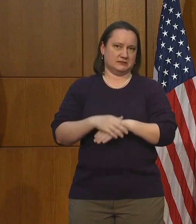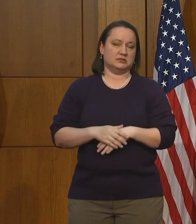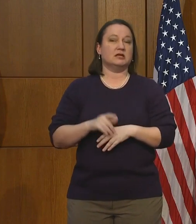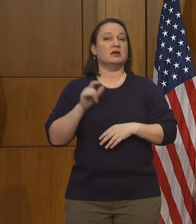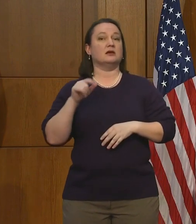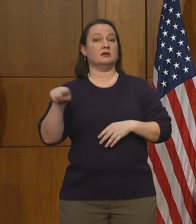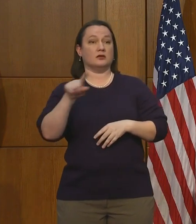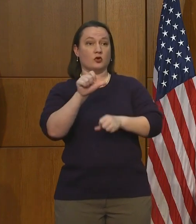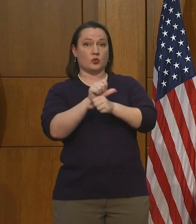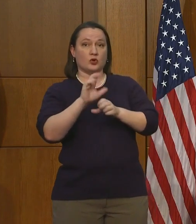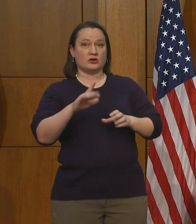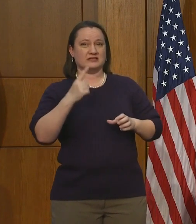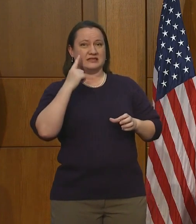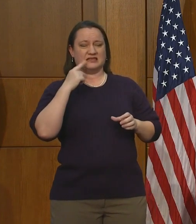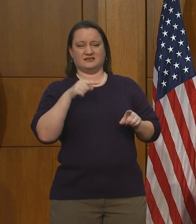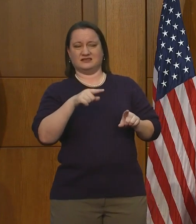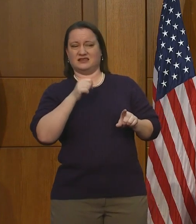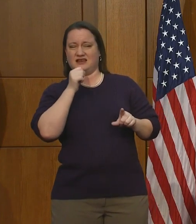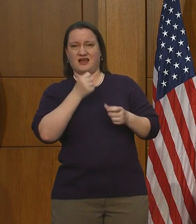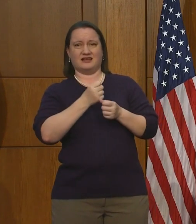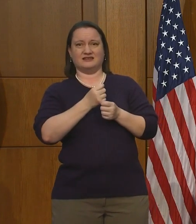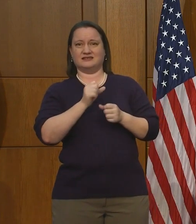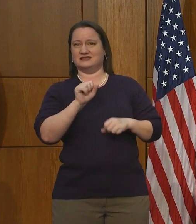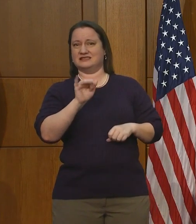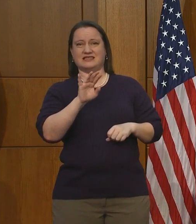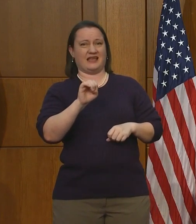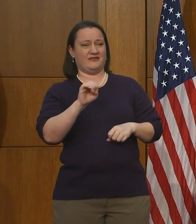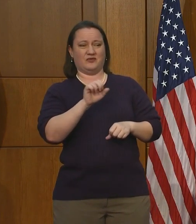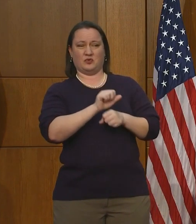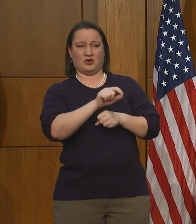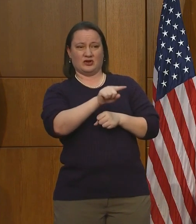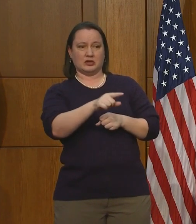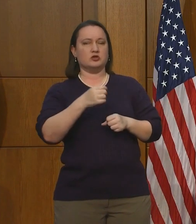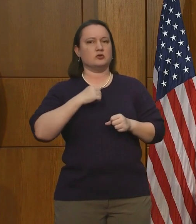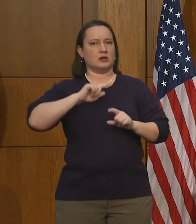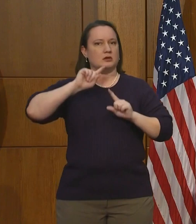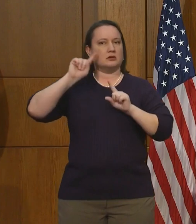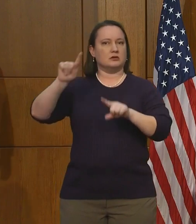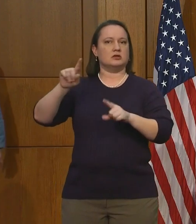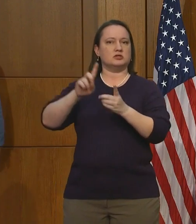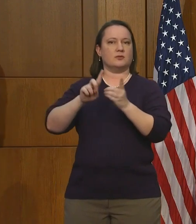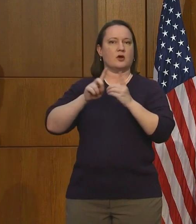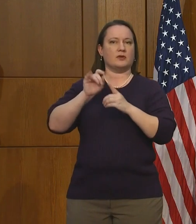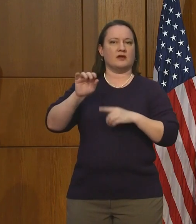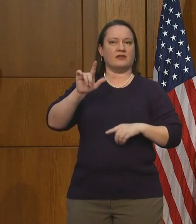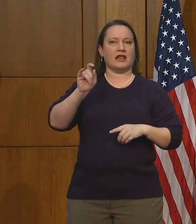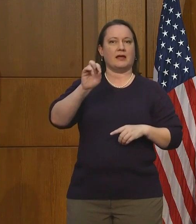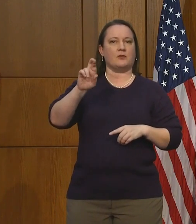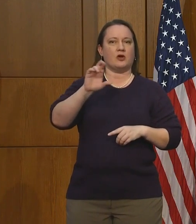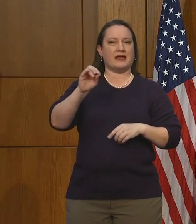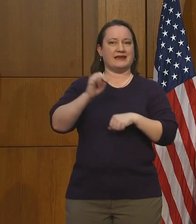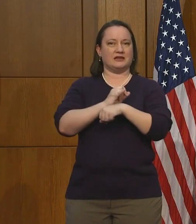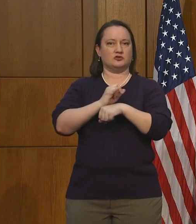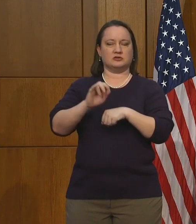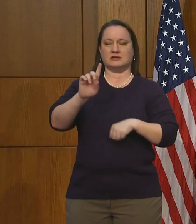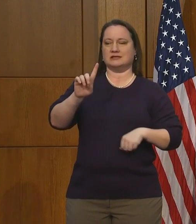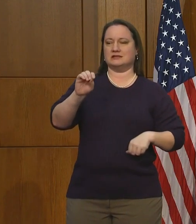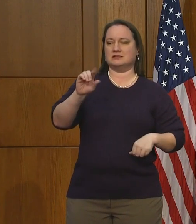WORKERS WHO FEEL THAT THEIR WORK PLACES ON SAFE CAN ALSO REPORT A COMPLAINT TO THE DEPARTMENT OF LABOR AND